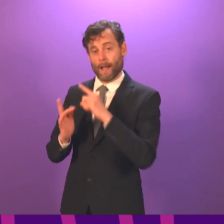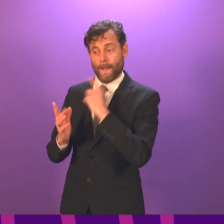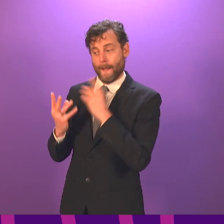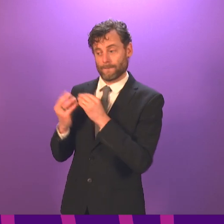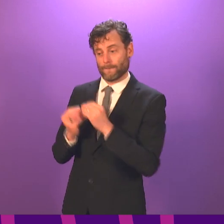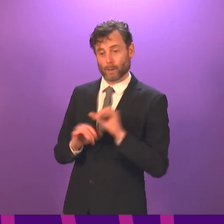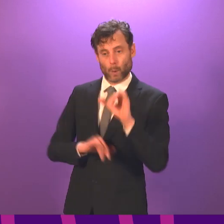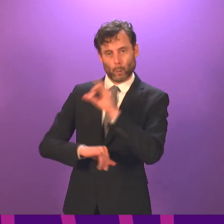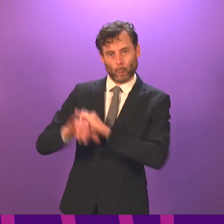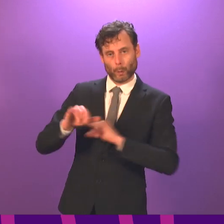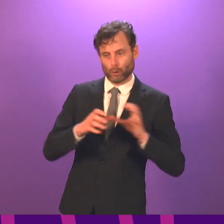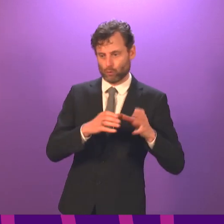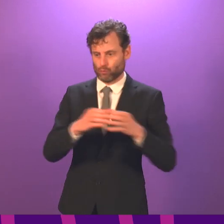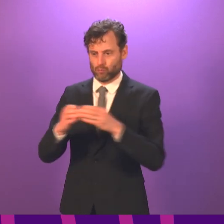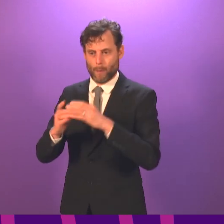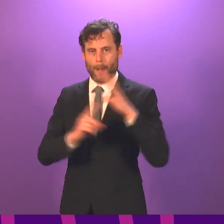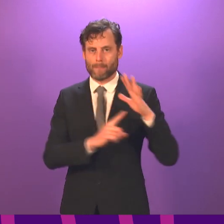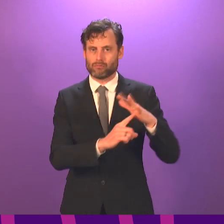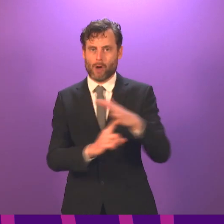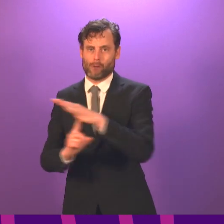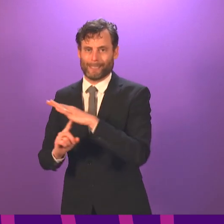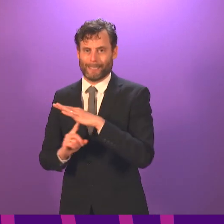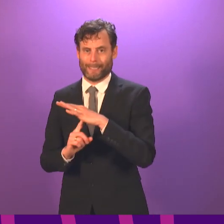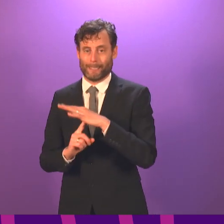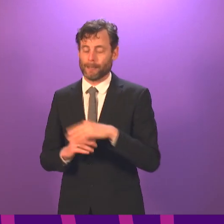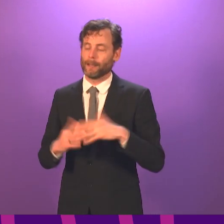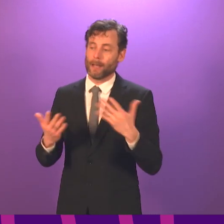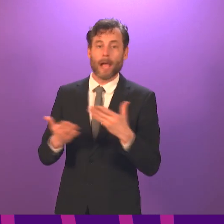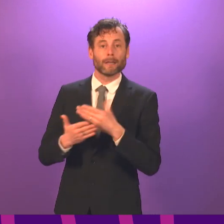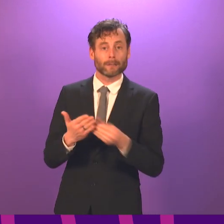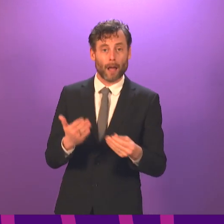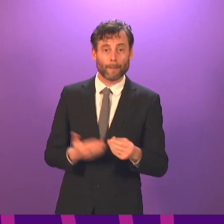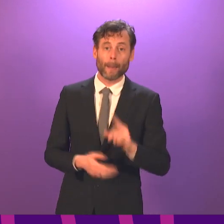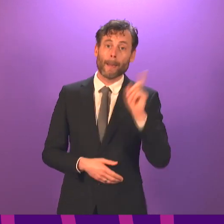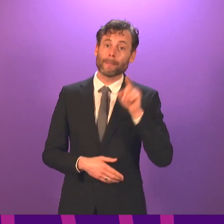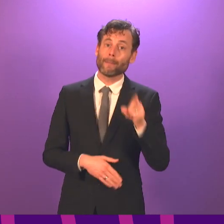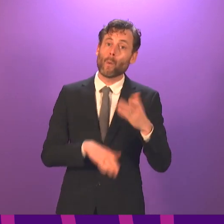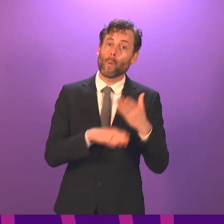For example, we have just been talking with people who work closely with children with